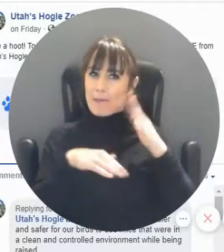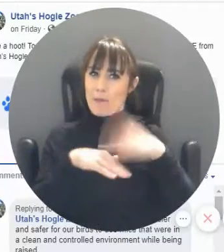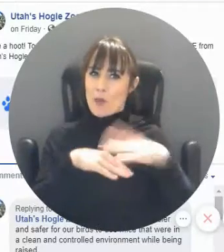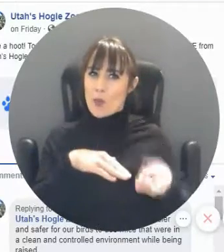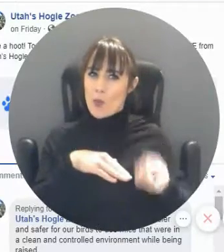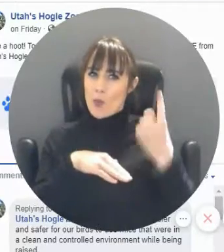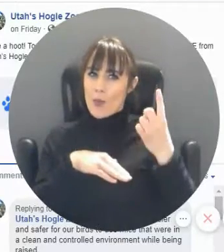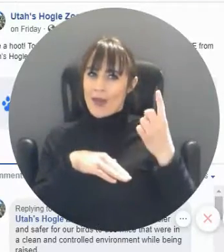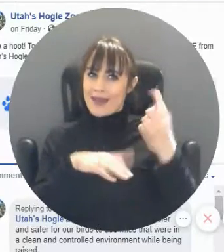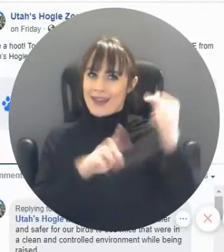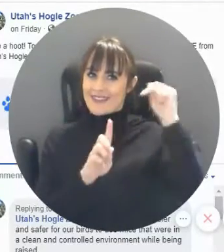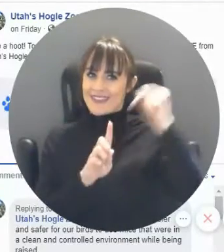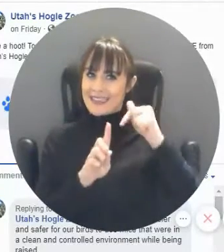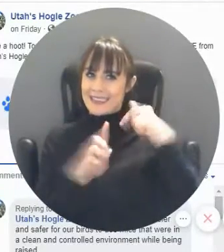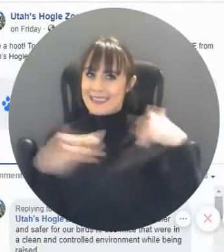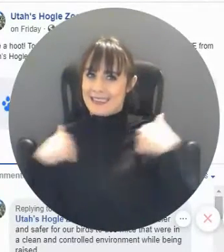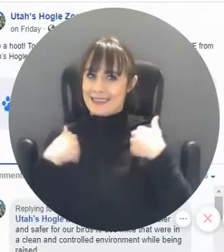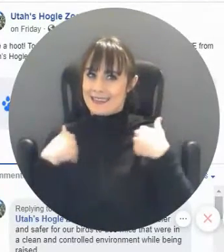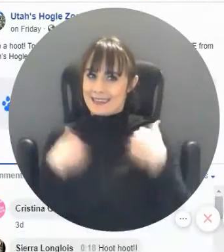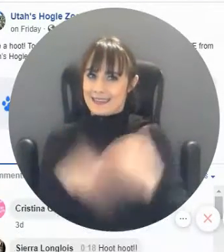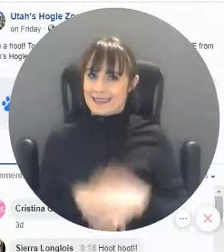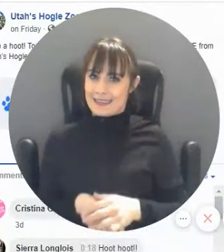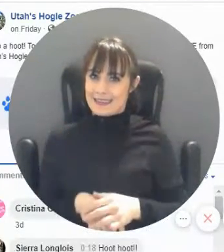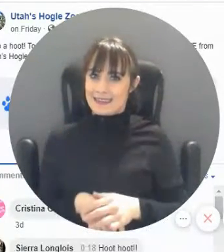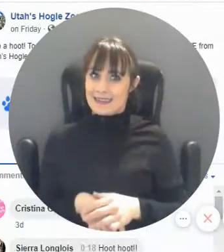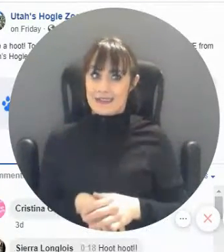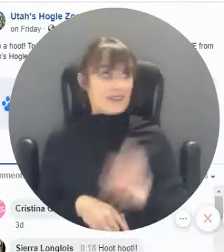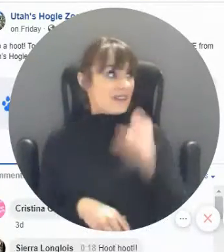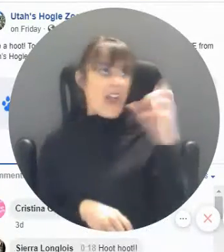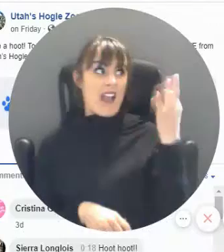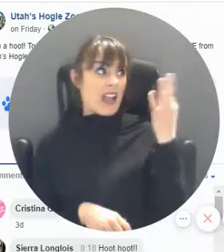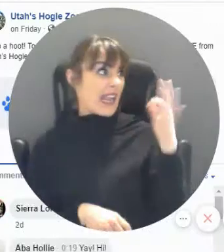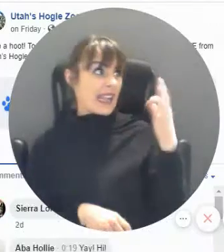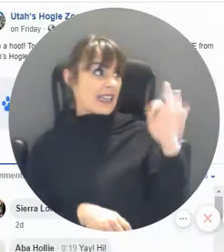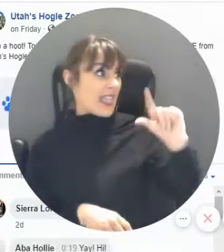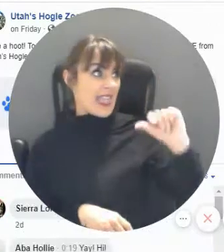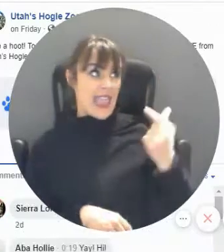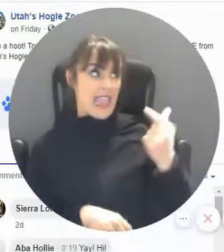Autumn: A 19 legged creature...which would be a little bit scary.